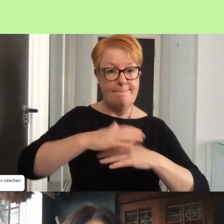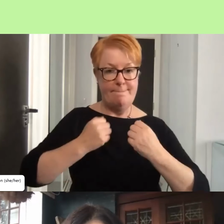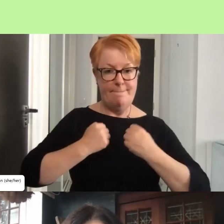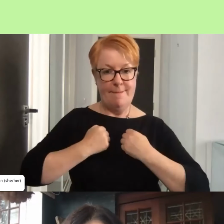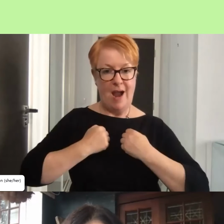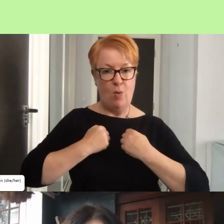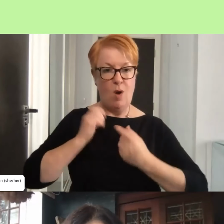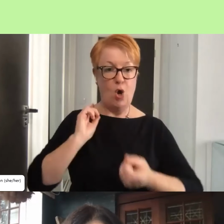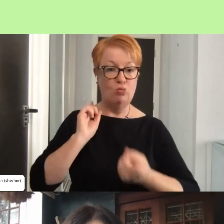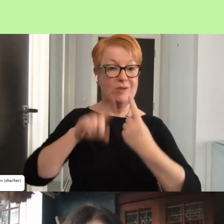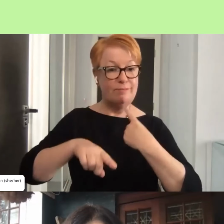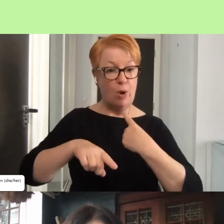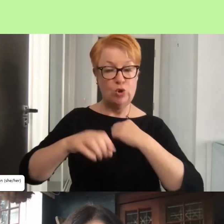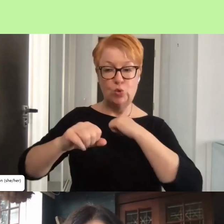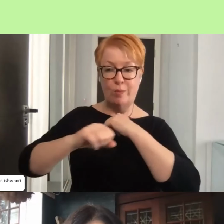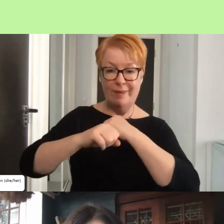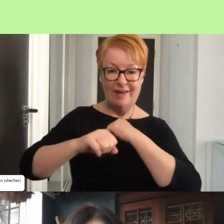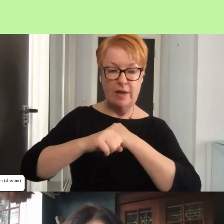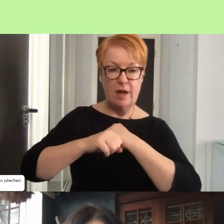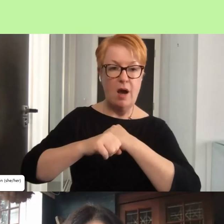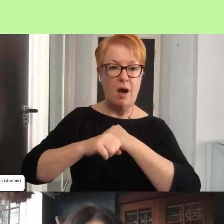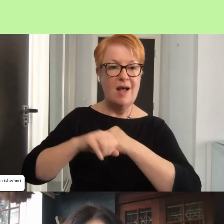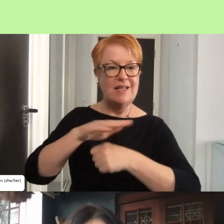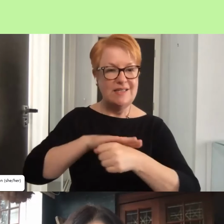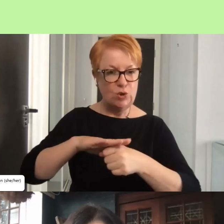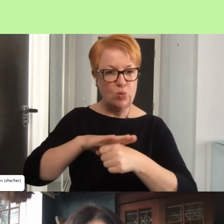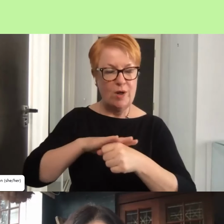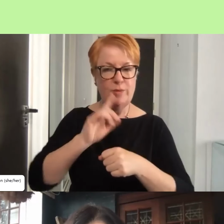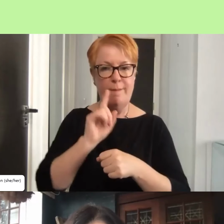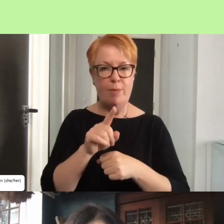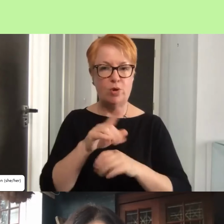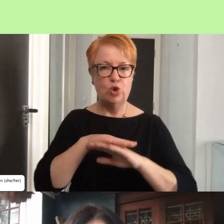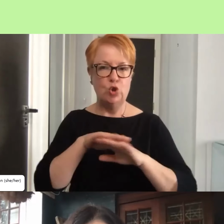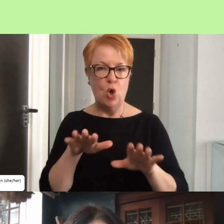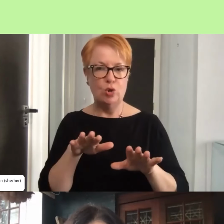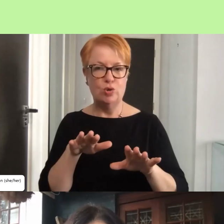but they are not a political comment on that attention economy, but they counter it and